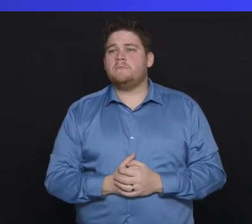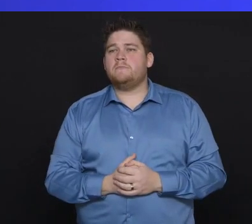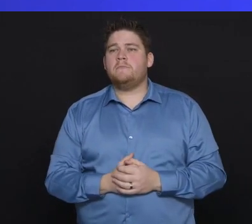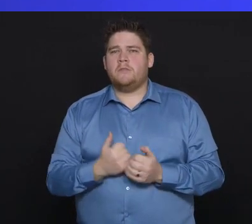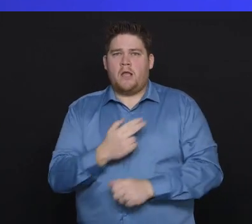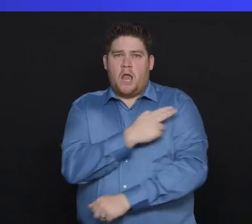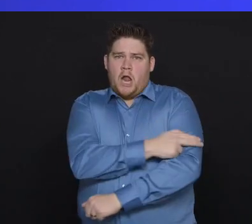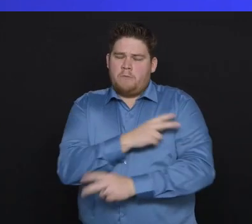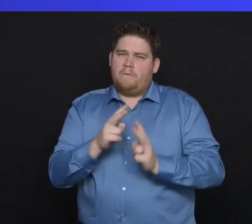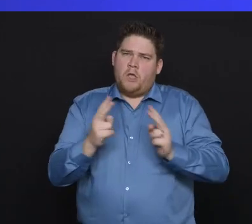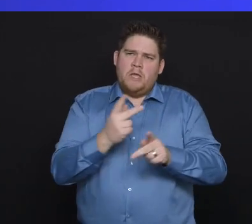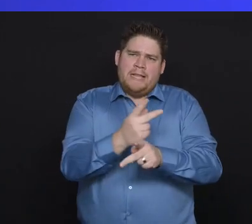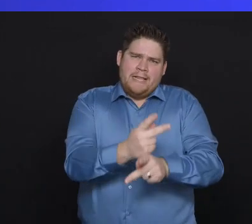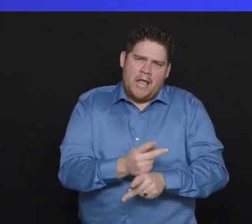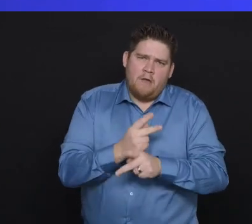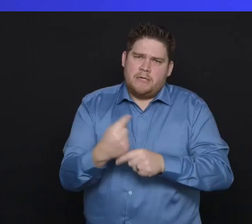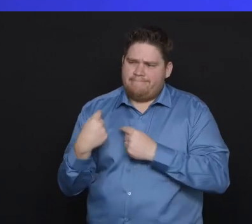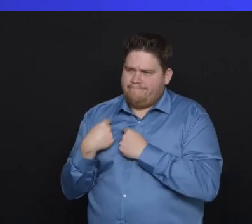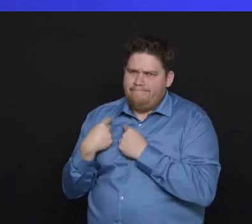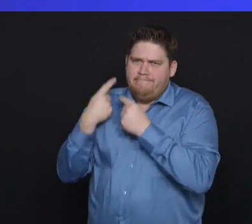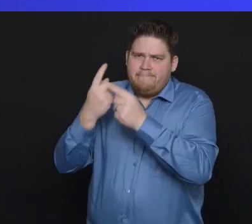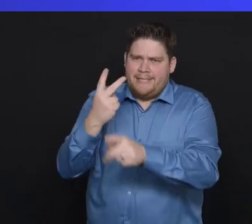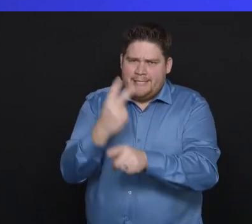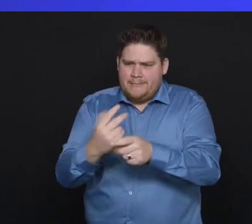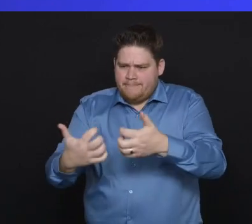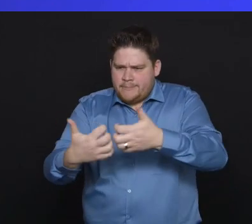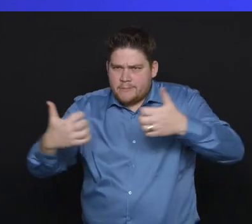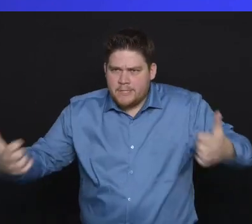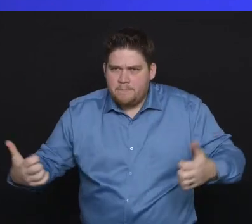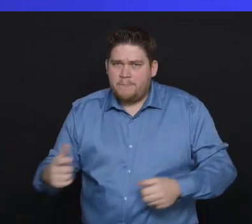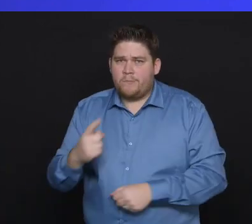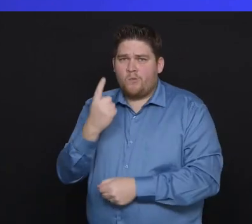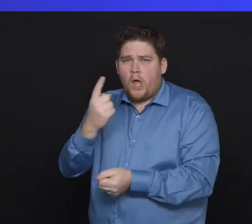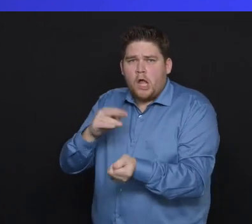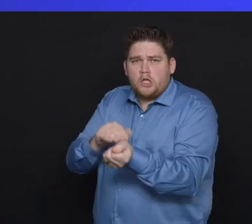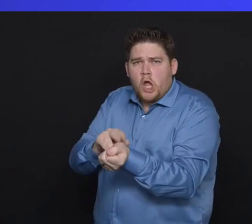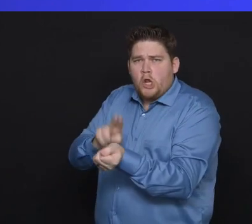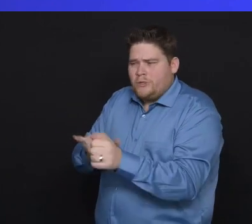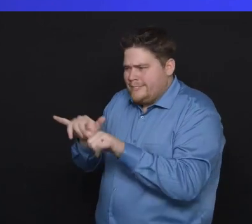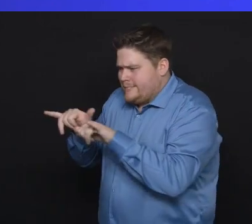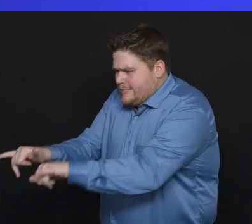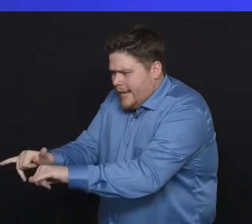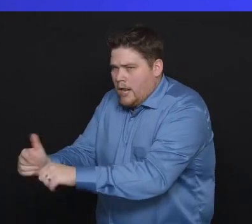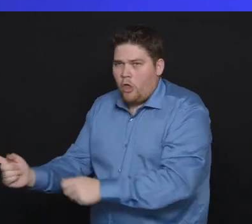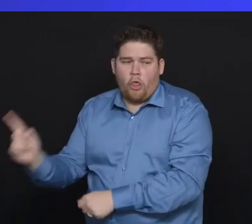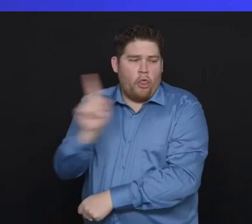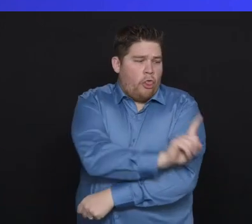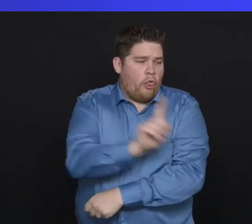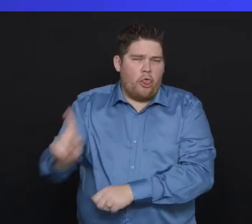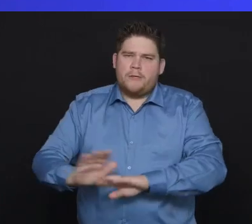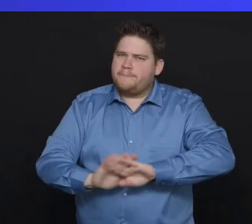very digitally over the last few weeks to hive off areas where we can care effectively for people with